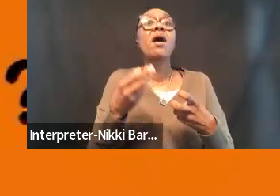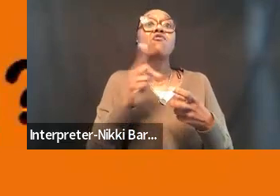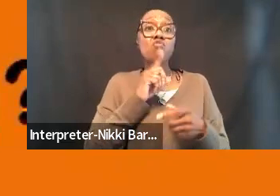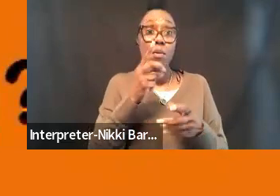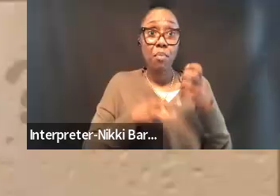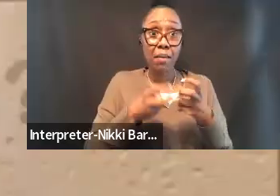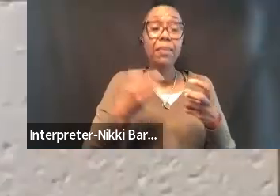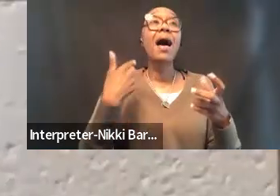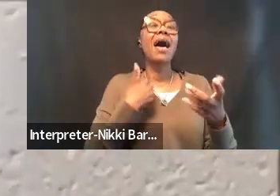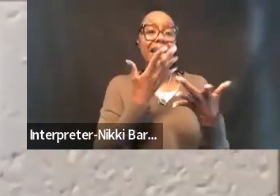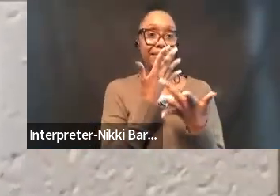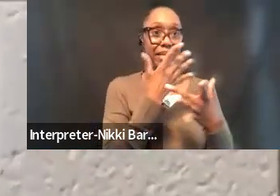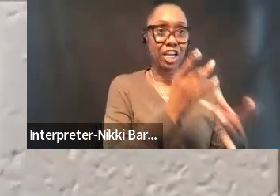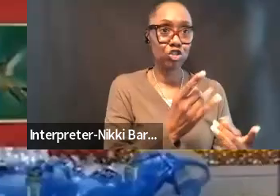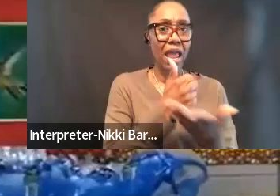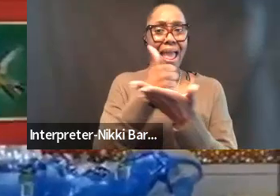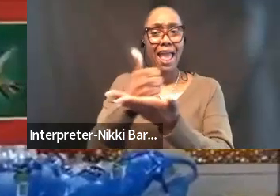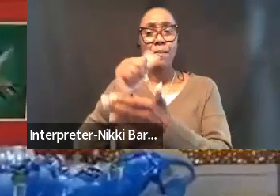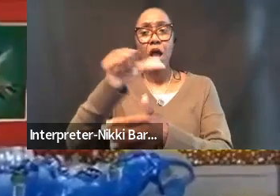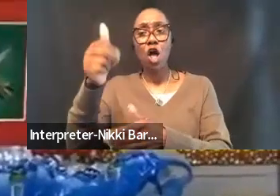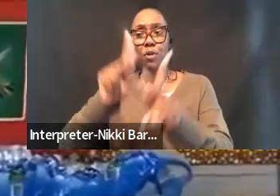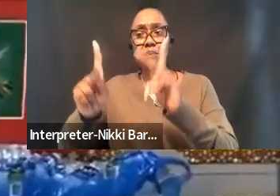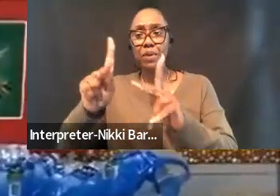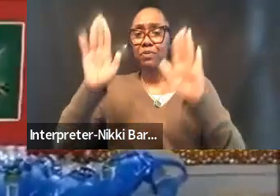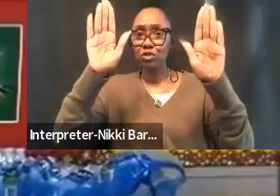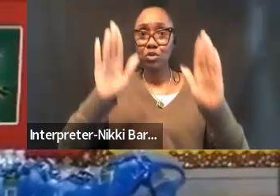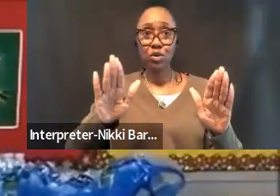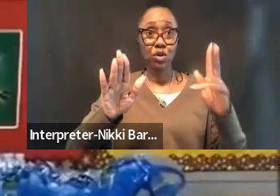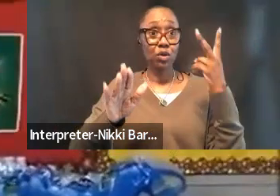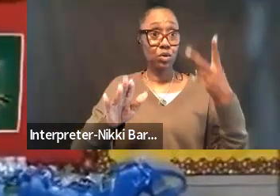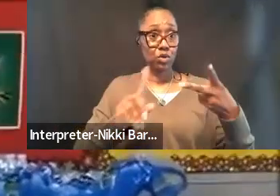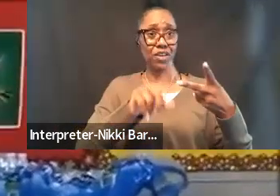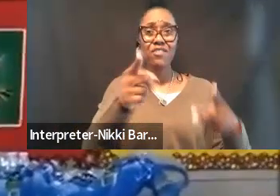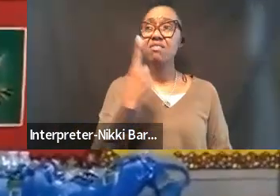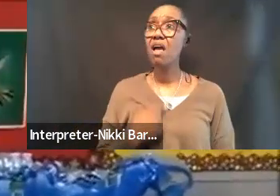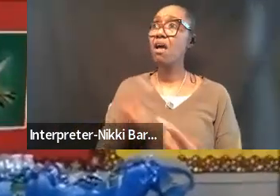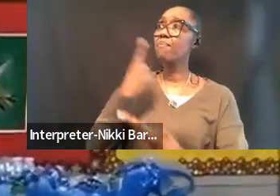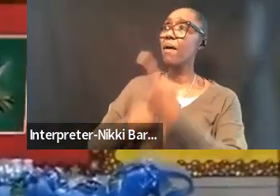Helping others feels great. Step 2. If you always tell me what to do, how will I am?